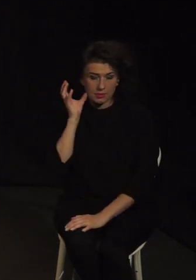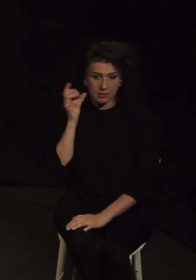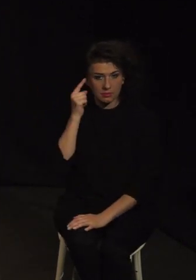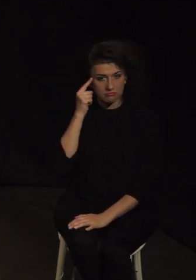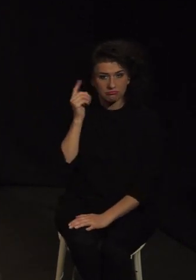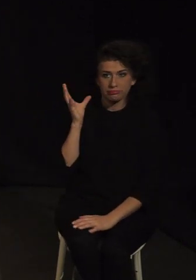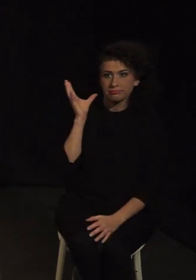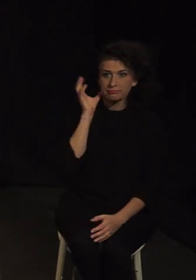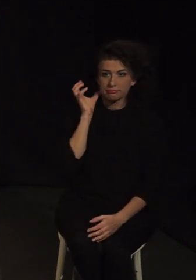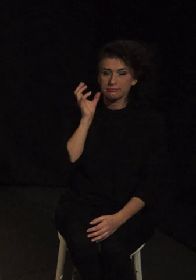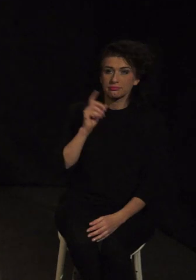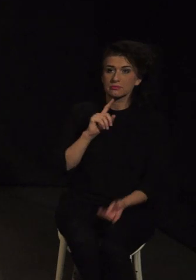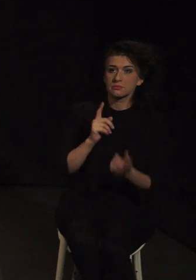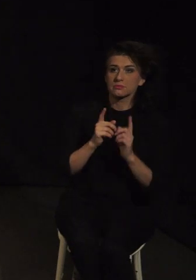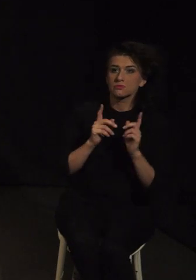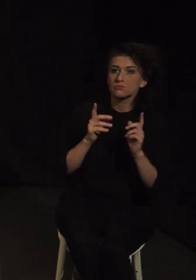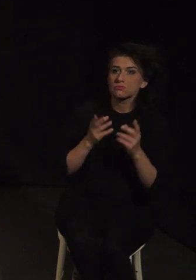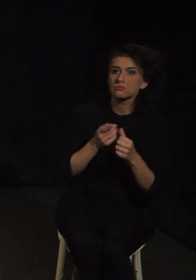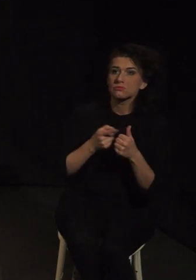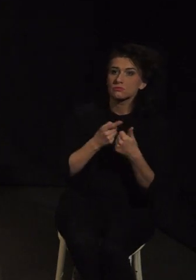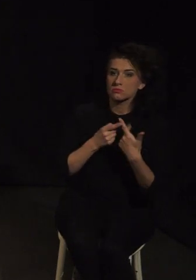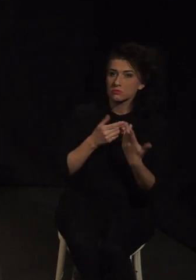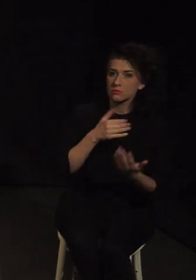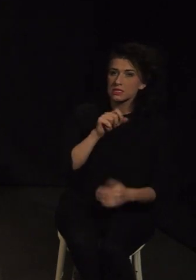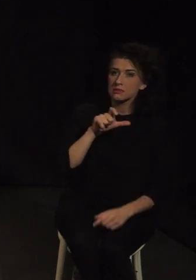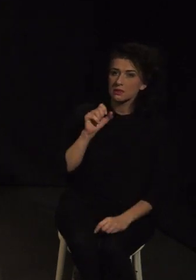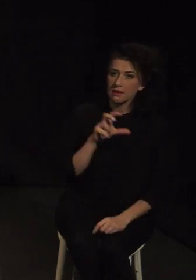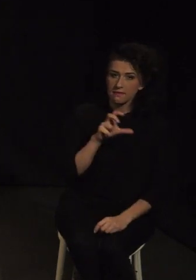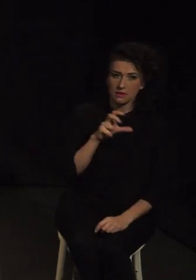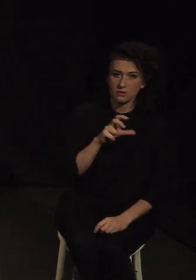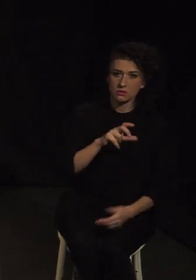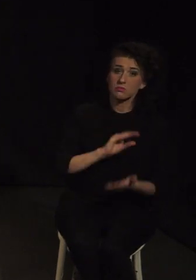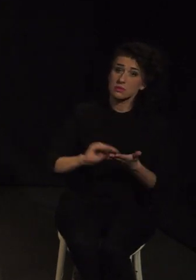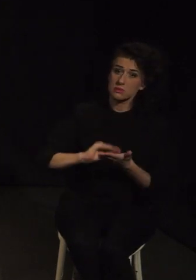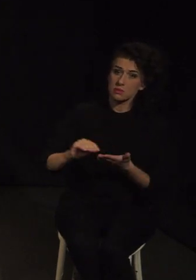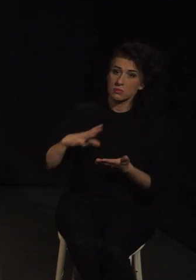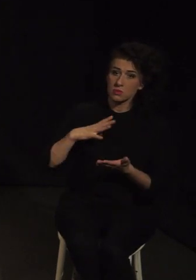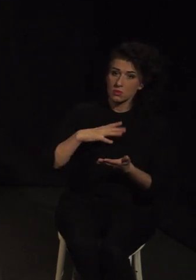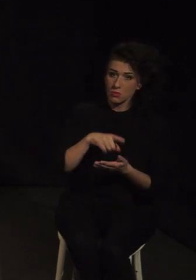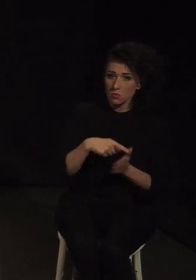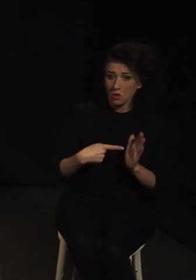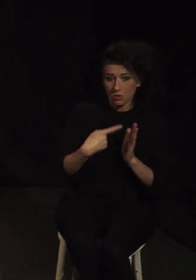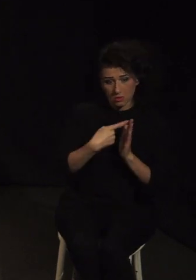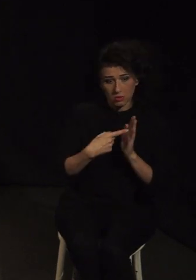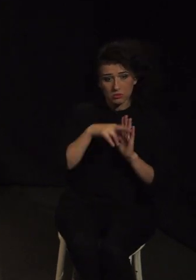We should learn to pay attention to everything Mickiewicz wrote about.